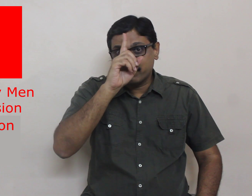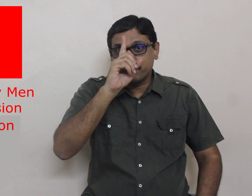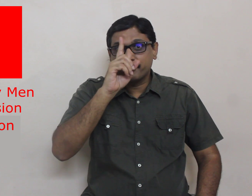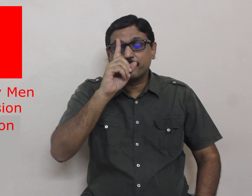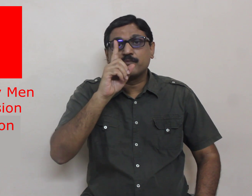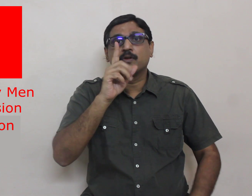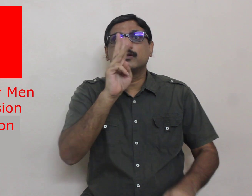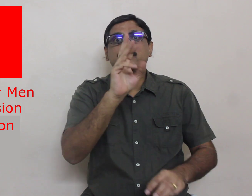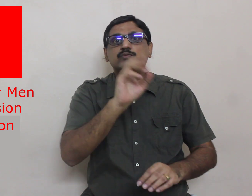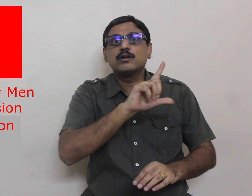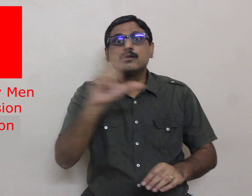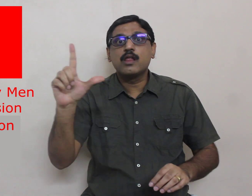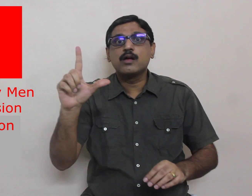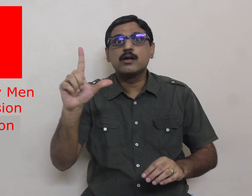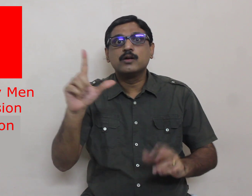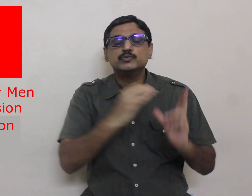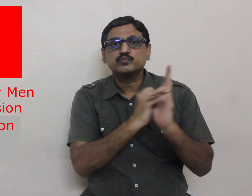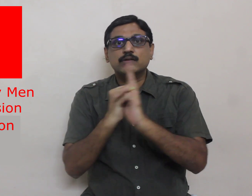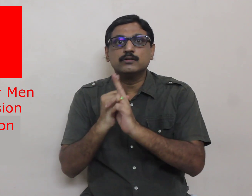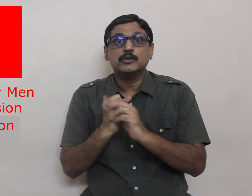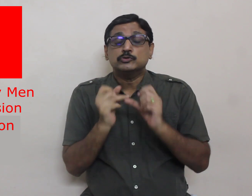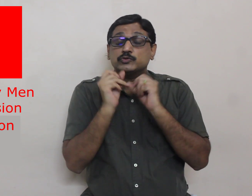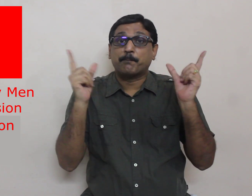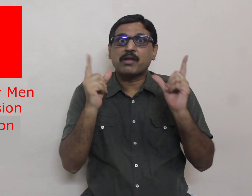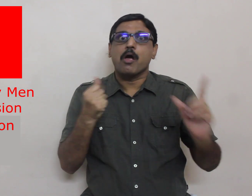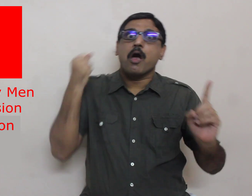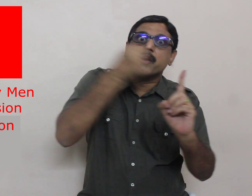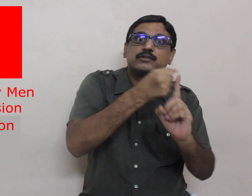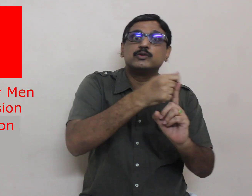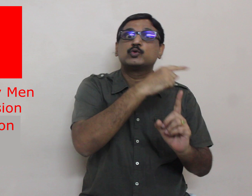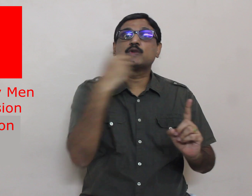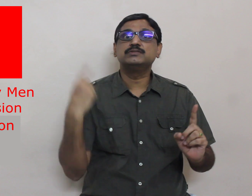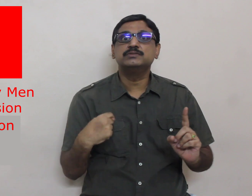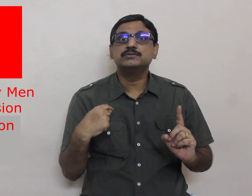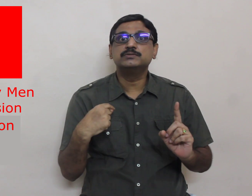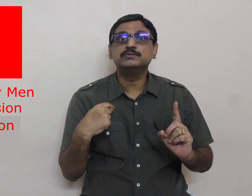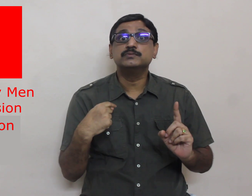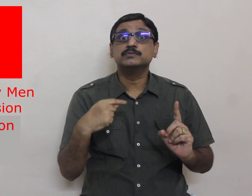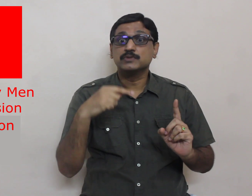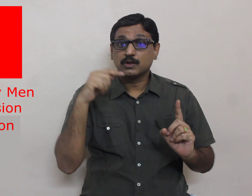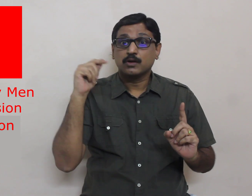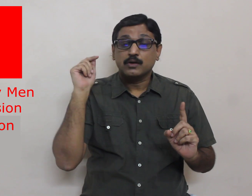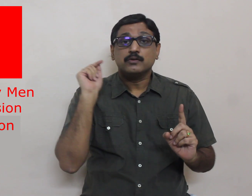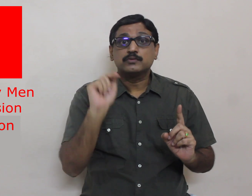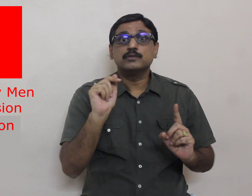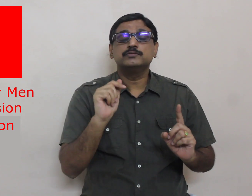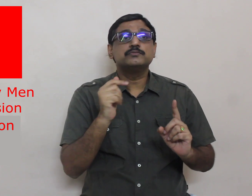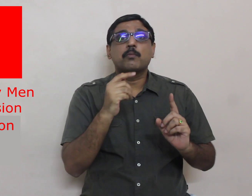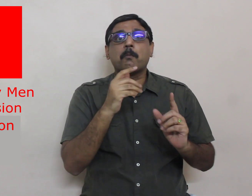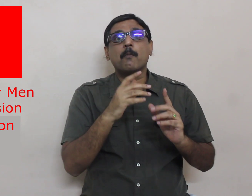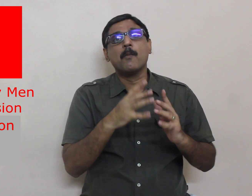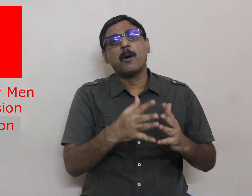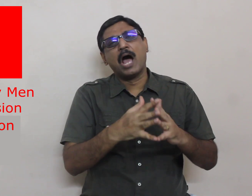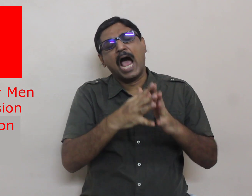Germany with 30 lakh army men did a surprise Invasion on the Soviet Union.